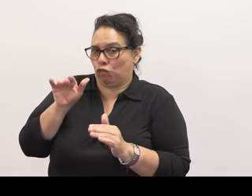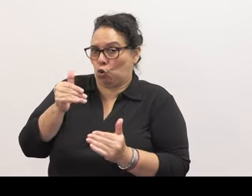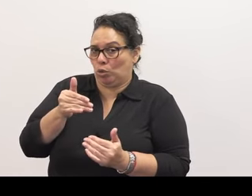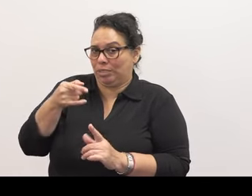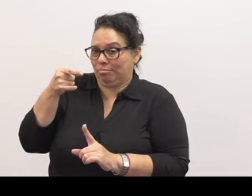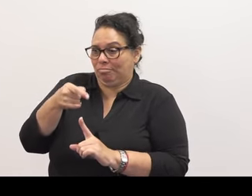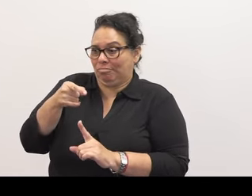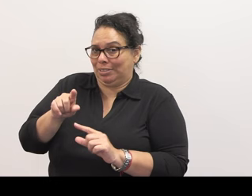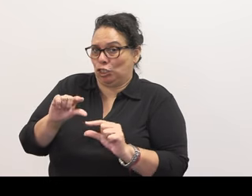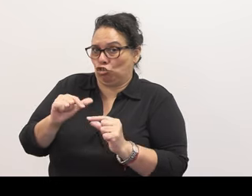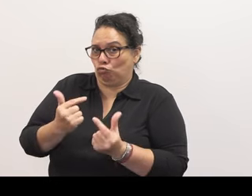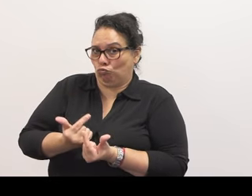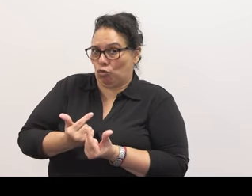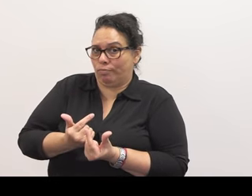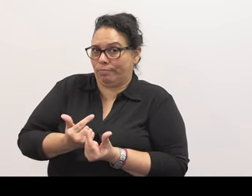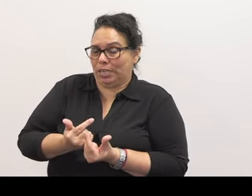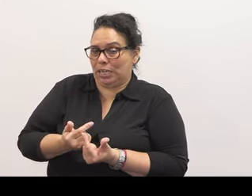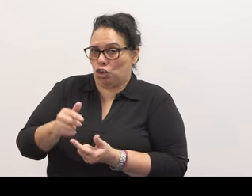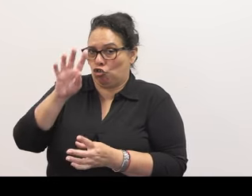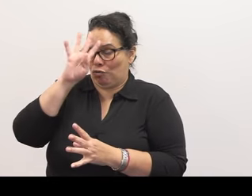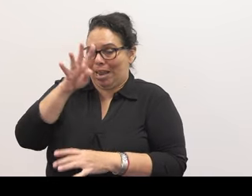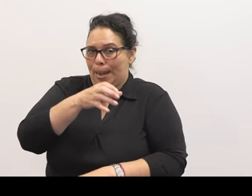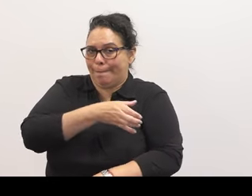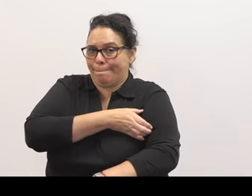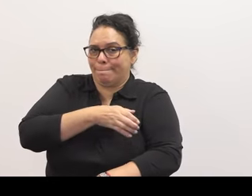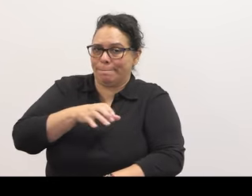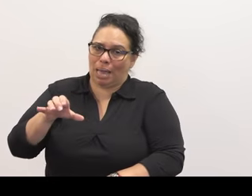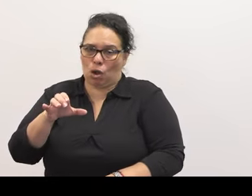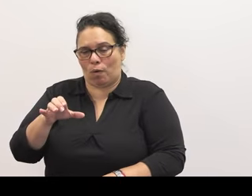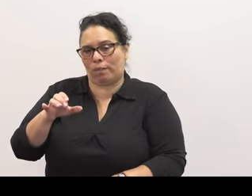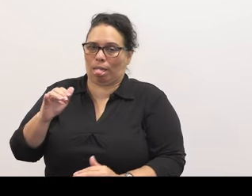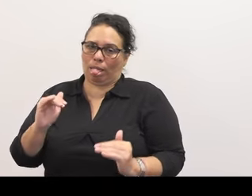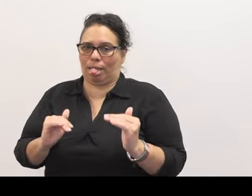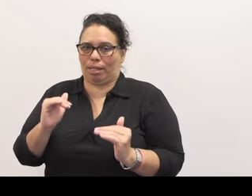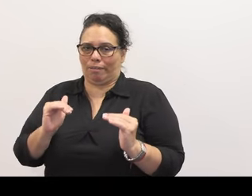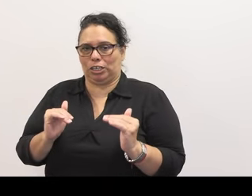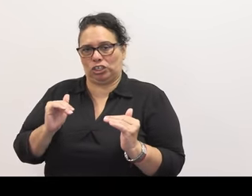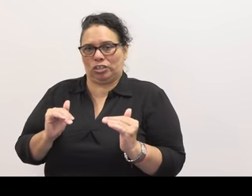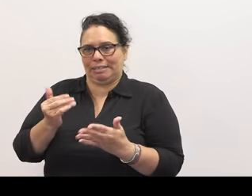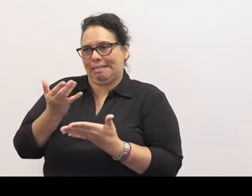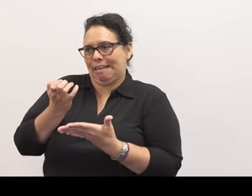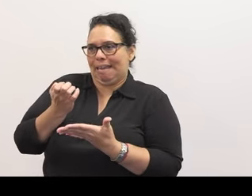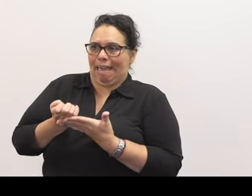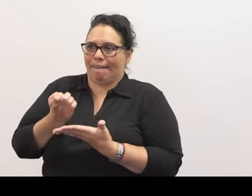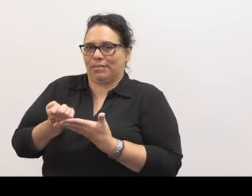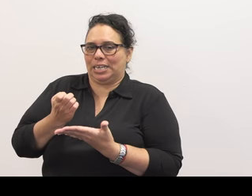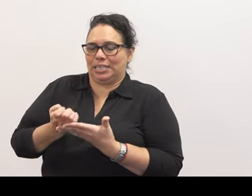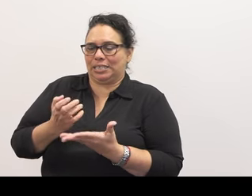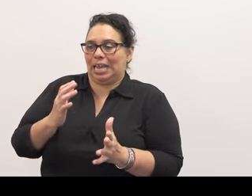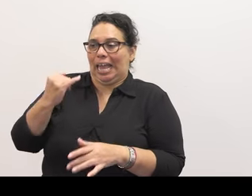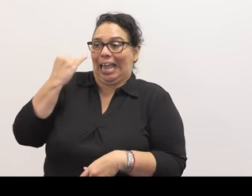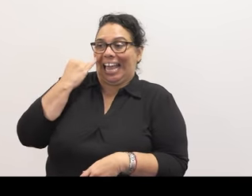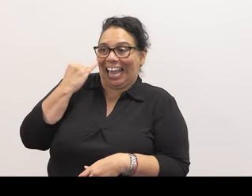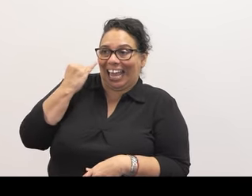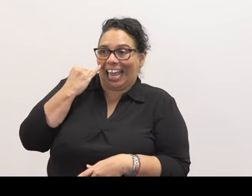student group will create a powerful leverage. Like and there's some type of evidence that superintendents provided say if we win for this group,